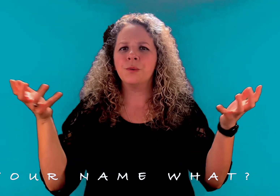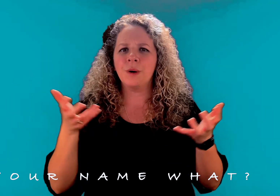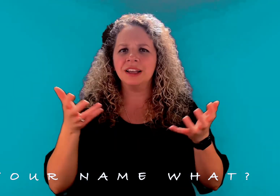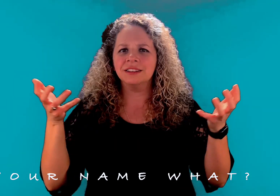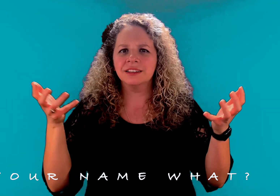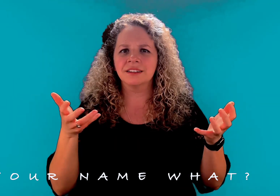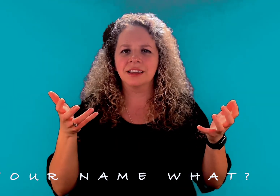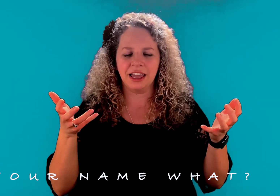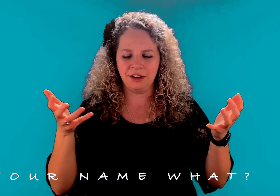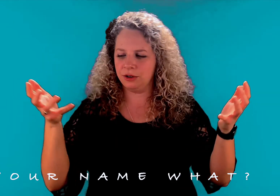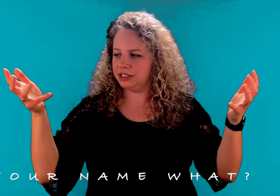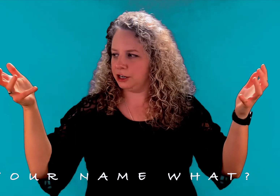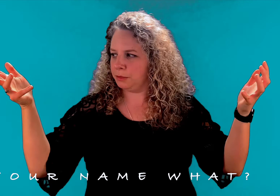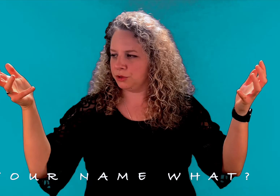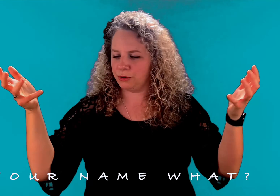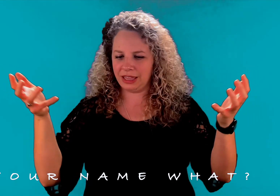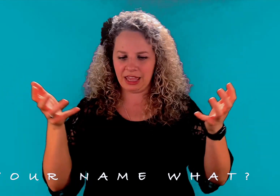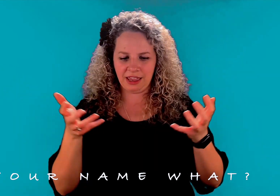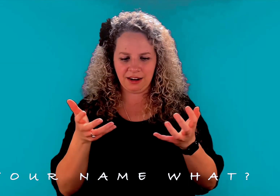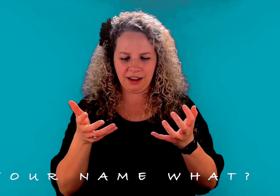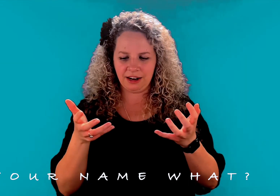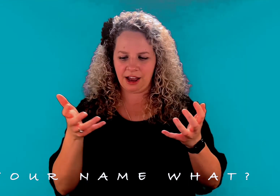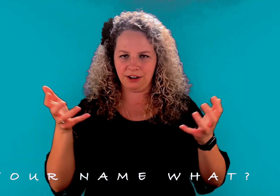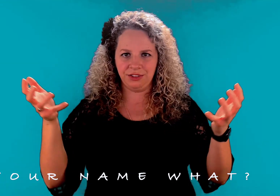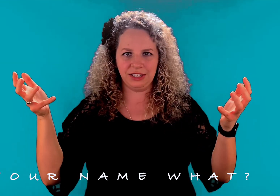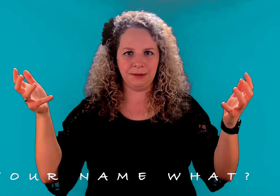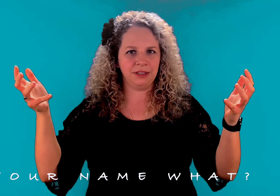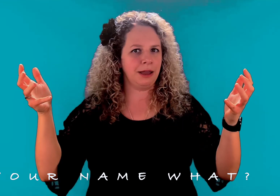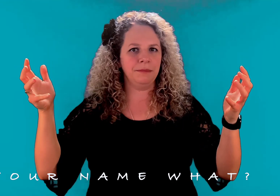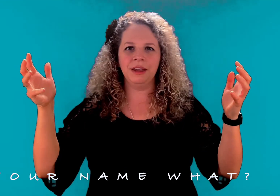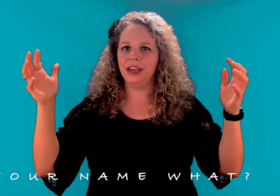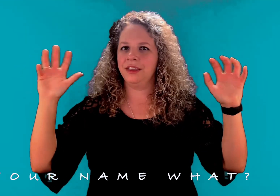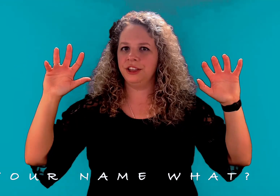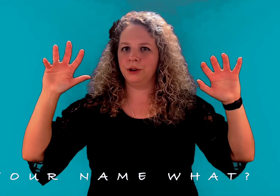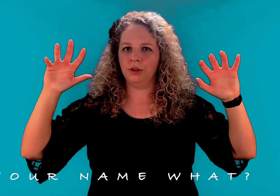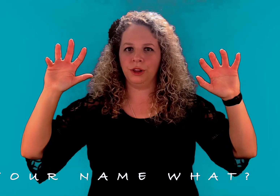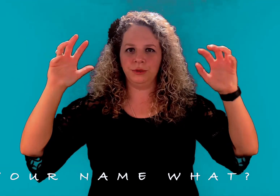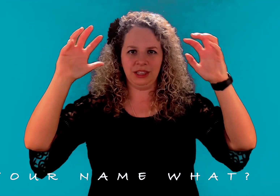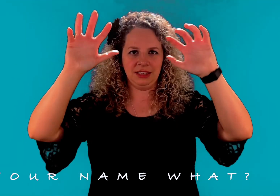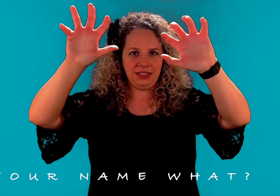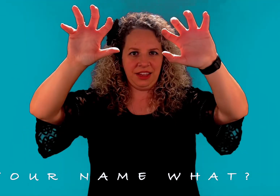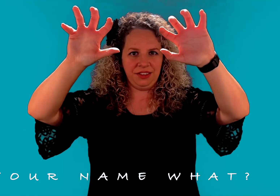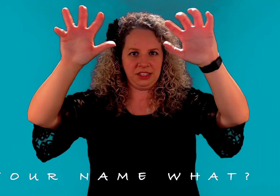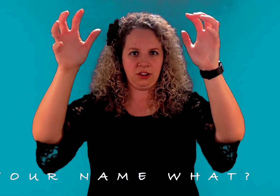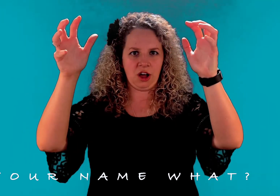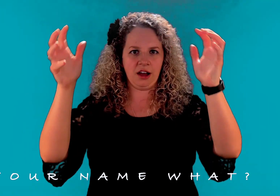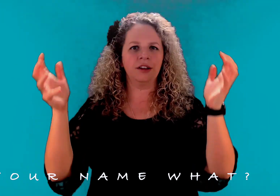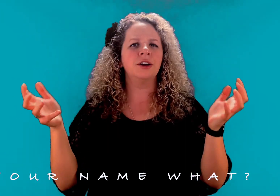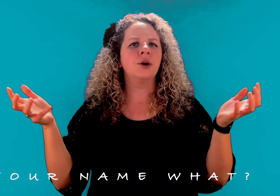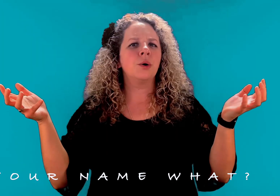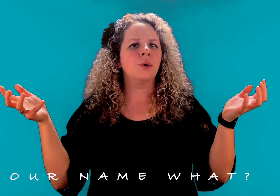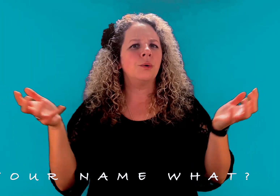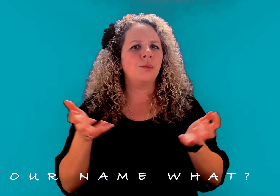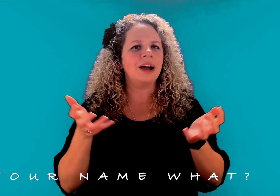WHAT. Okay, notice they're both going in and out at the same time and they don't close, they stay in this claw. WHAT?